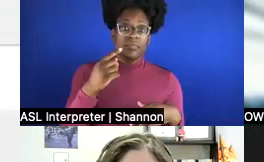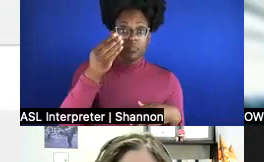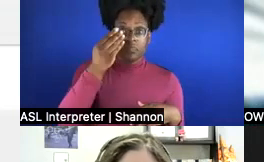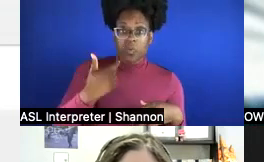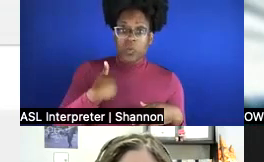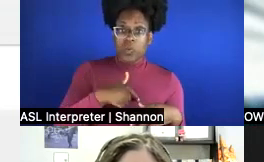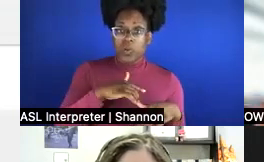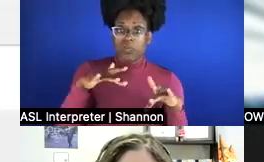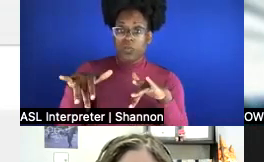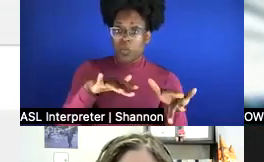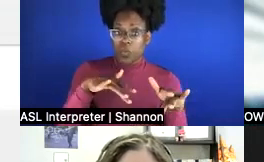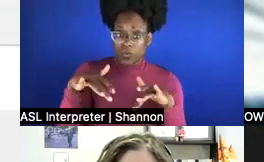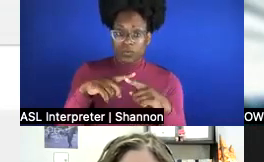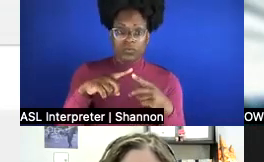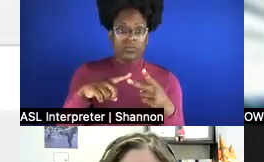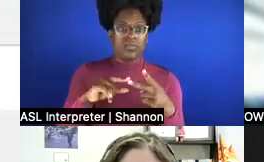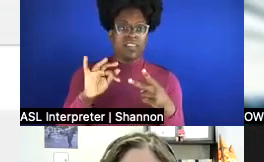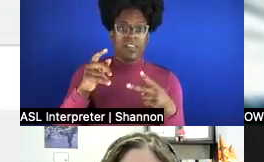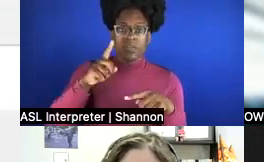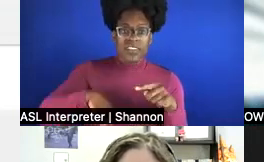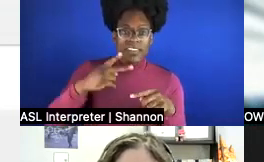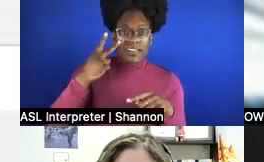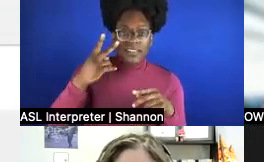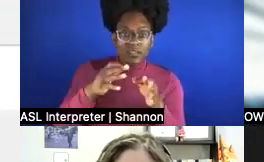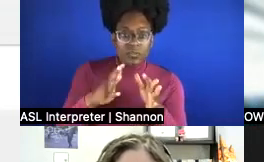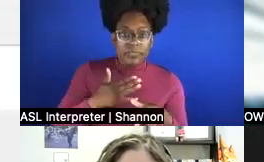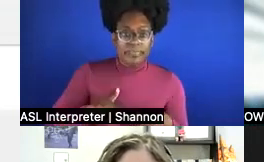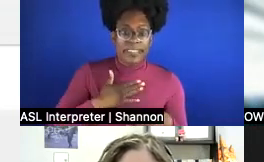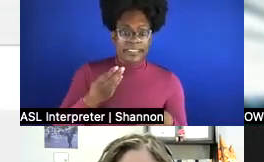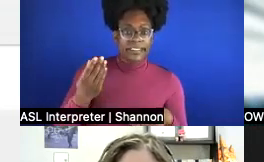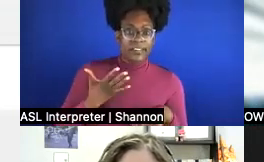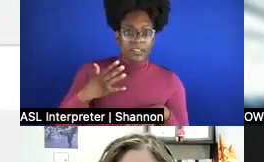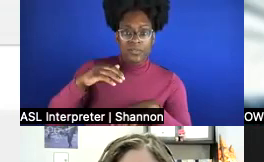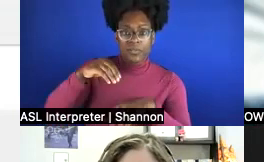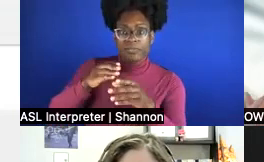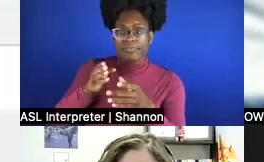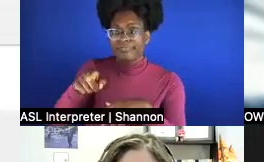for any kind of interactive q&a. Feel free, though, to post comments or questions in the